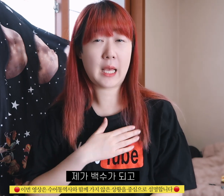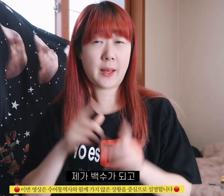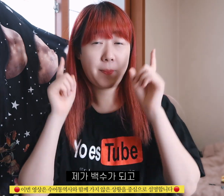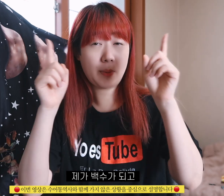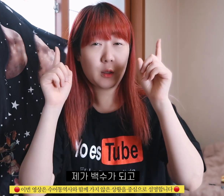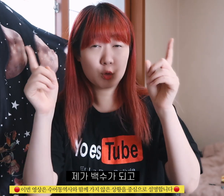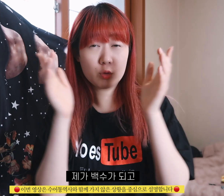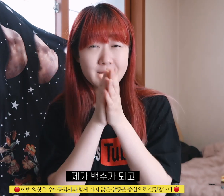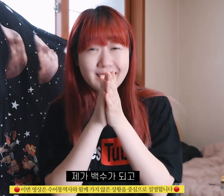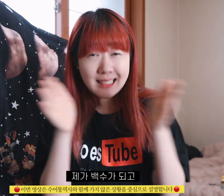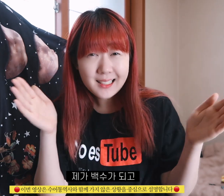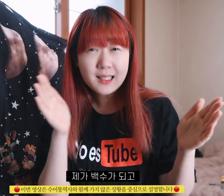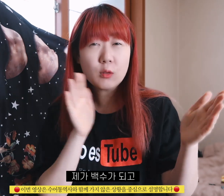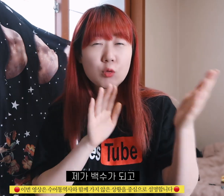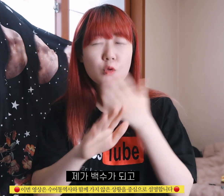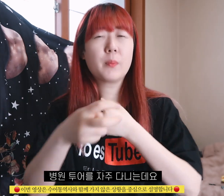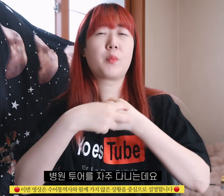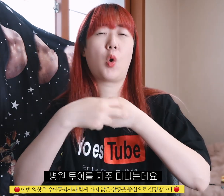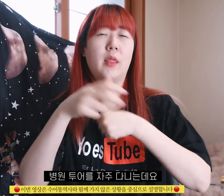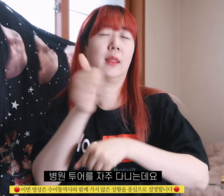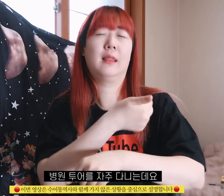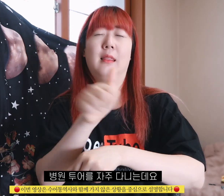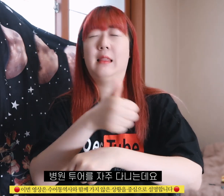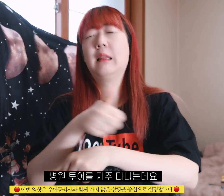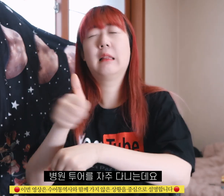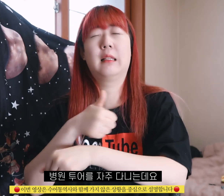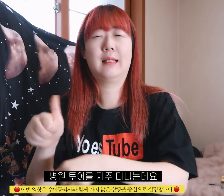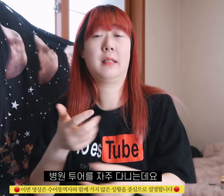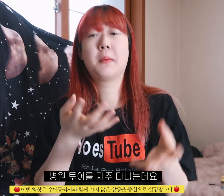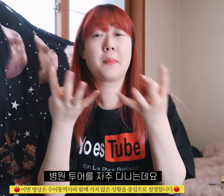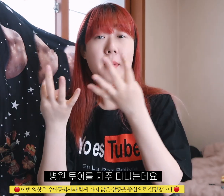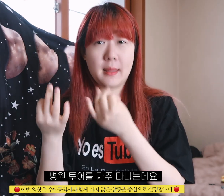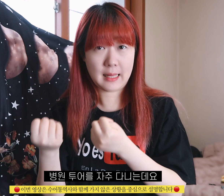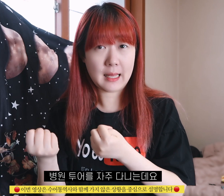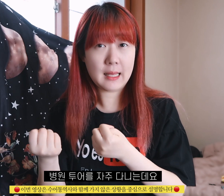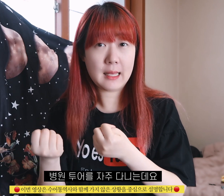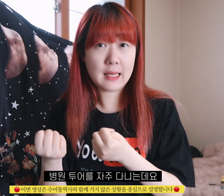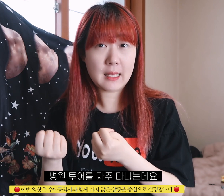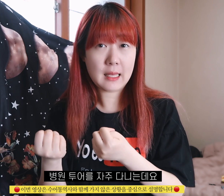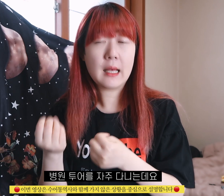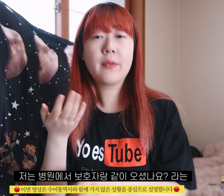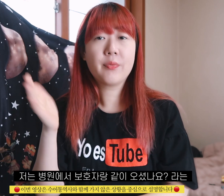Because I am unemployed, I often go on hospital tours.